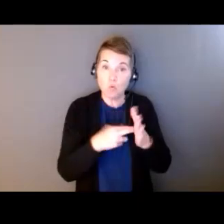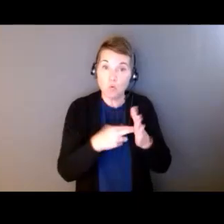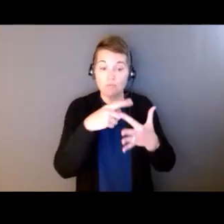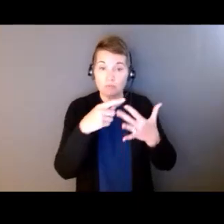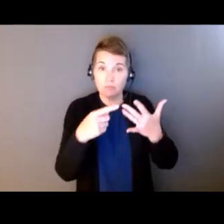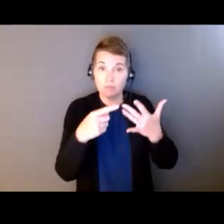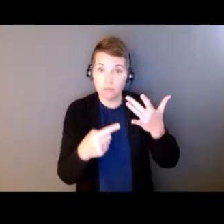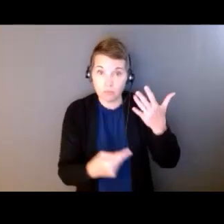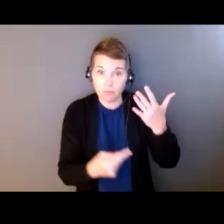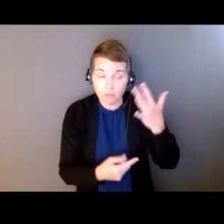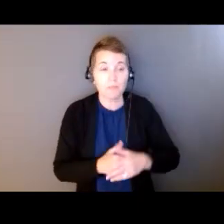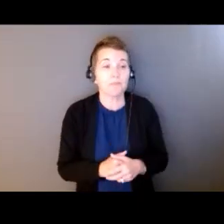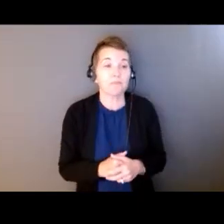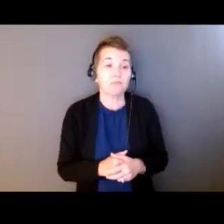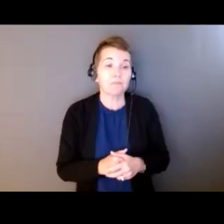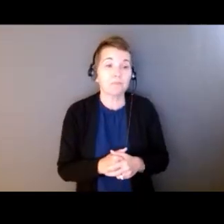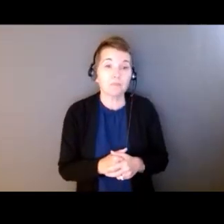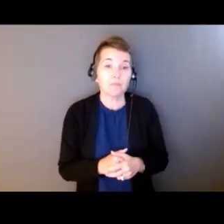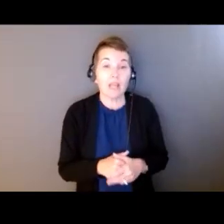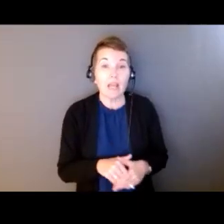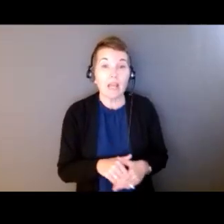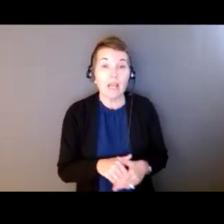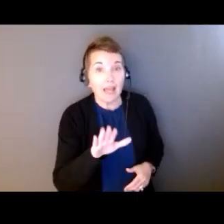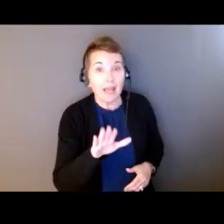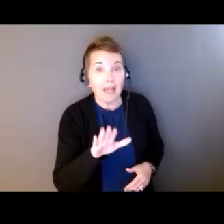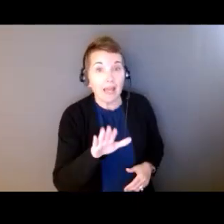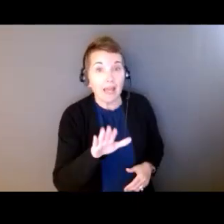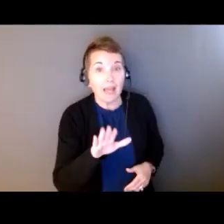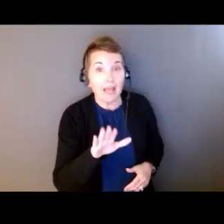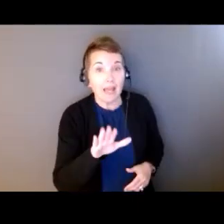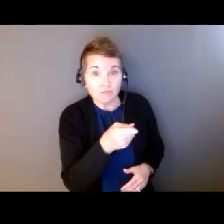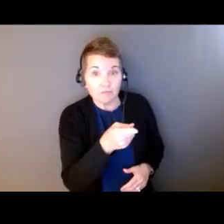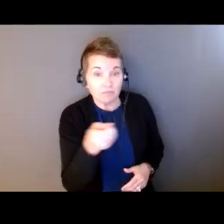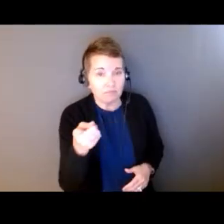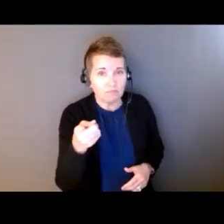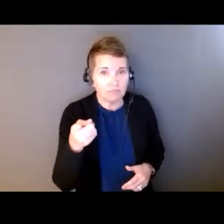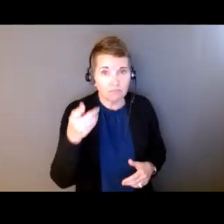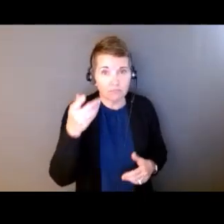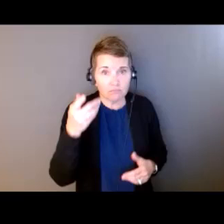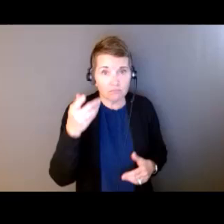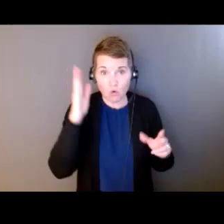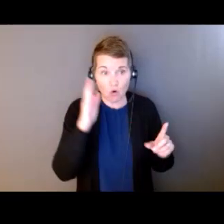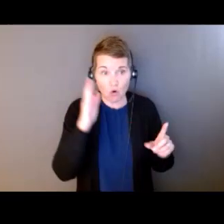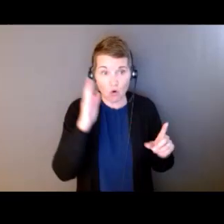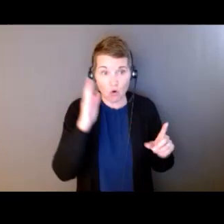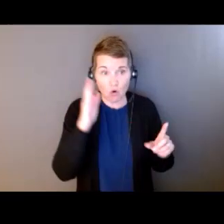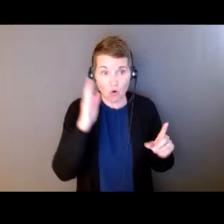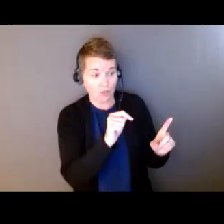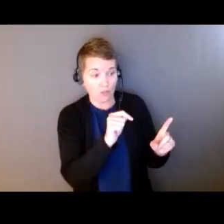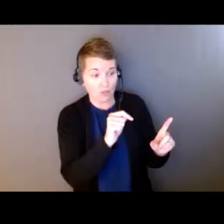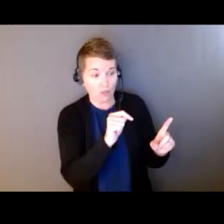And in case anyone here is unfamiliar with Arts Across Canada and Abroad, and the